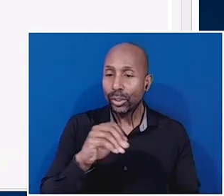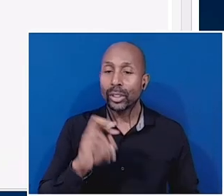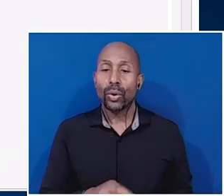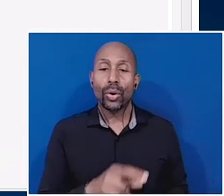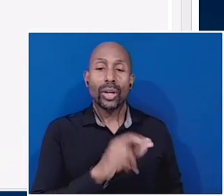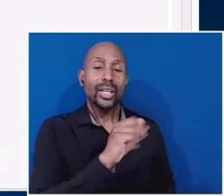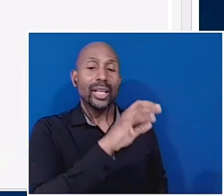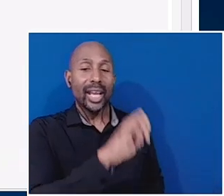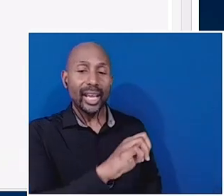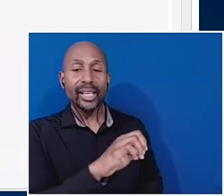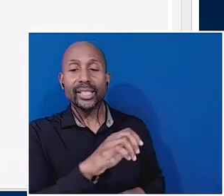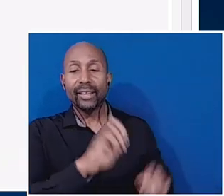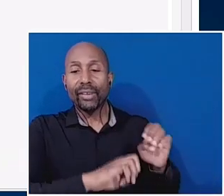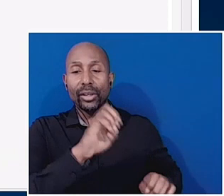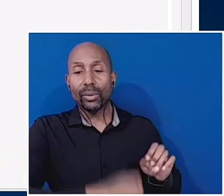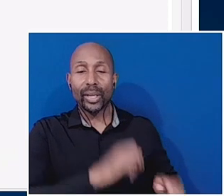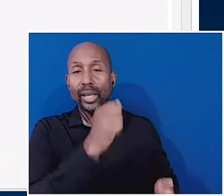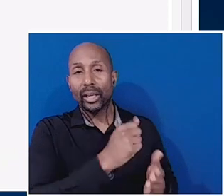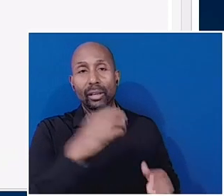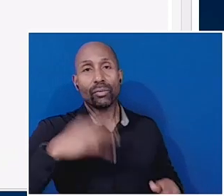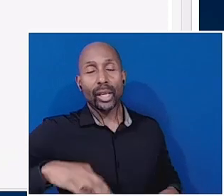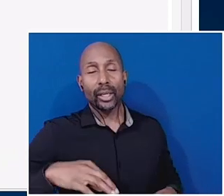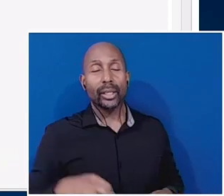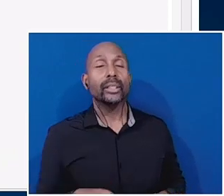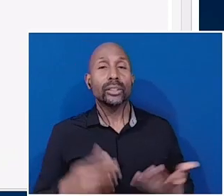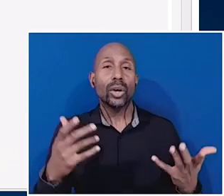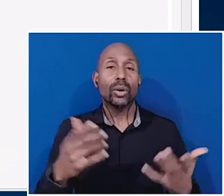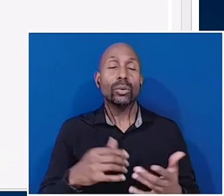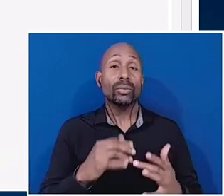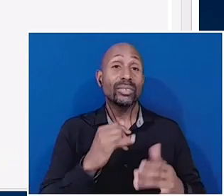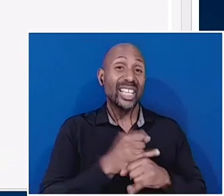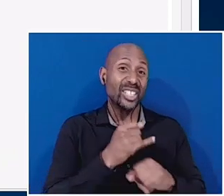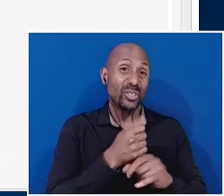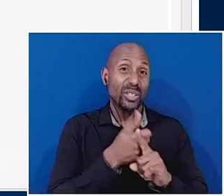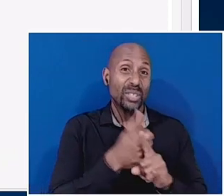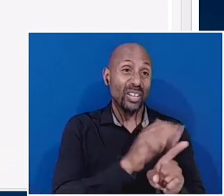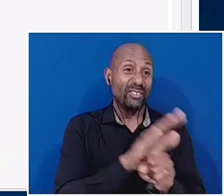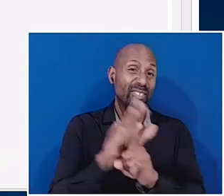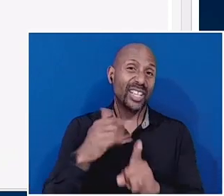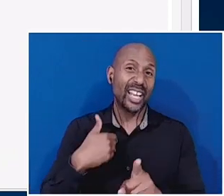and institutions have widely varying policies on this for good reason.